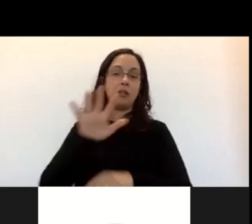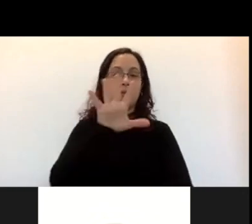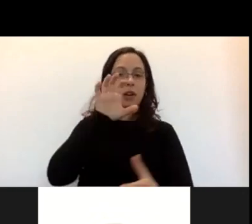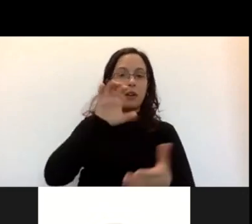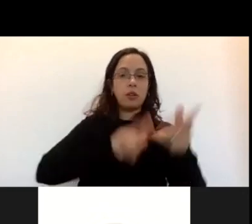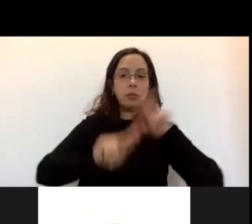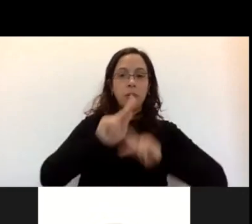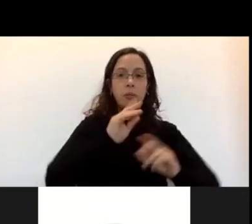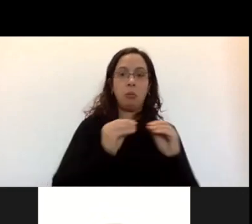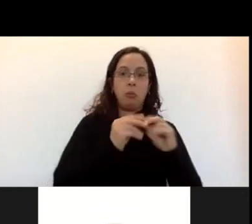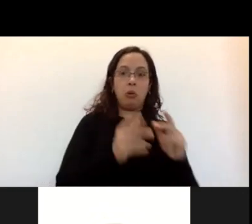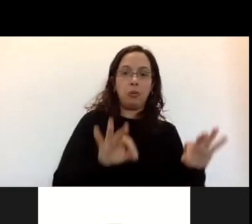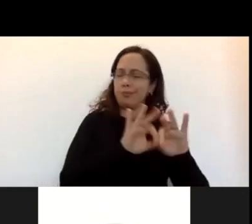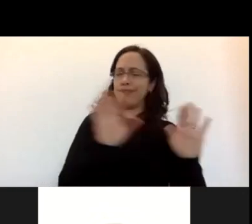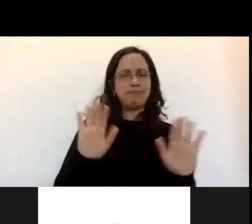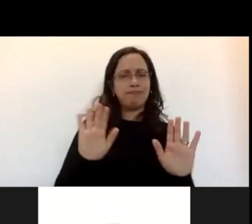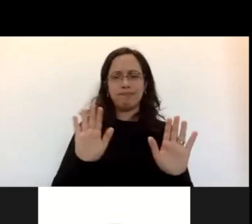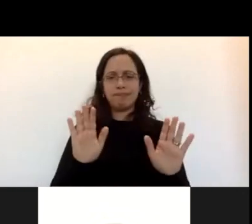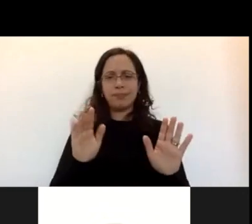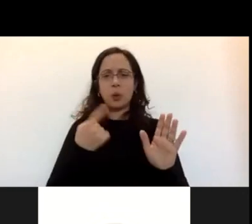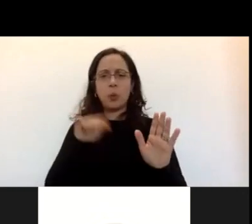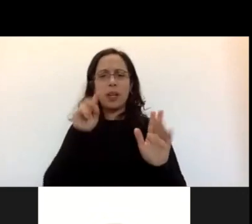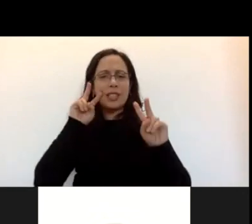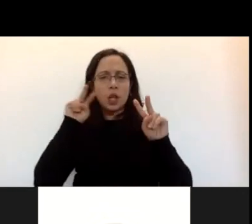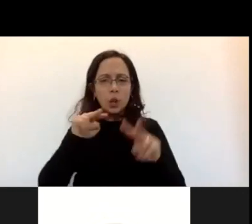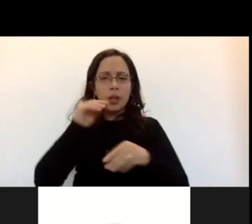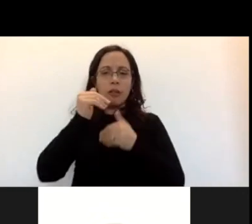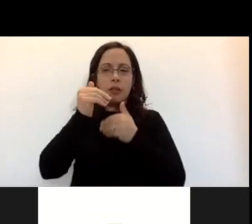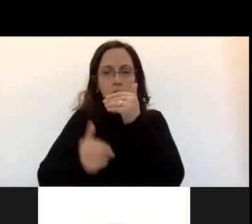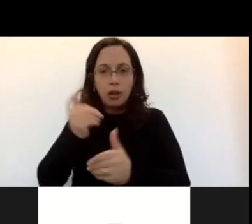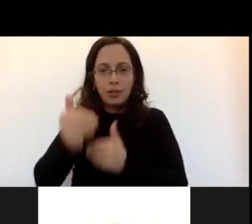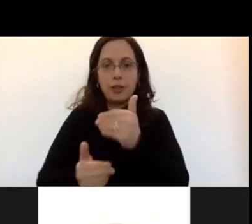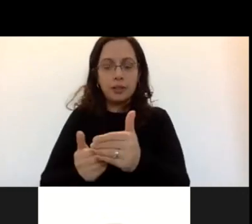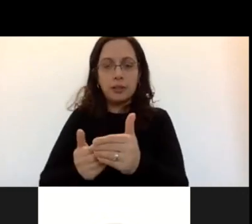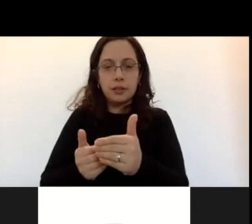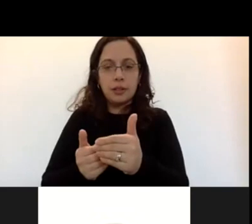right? and that rather we need to look at the process it's and it's this is this is why I'm